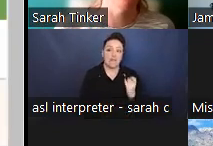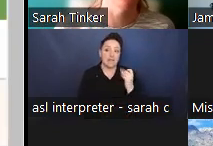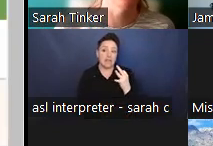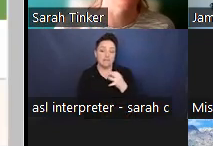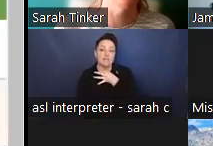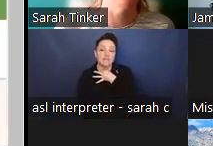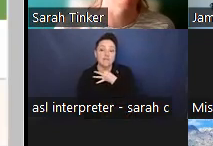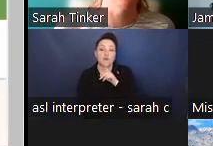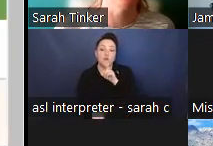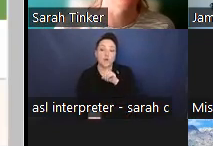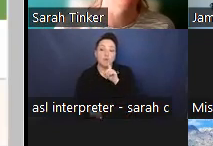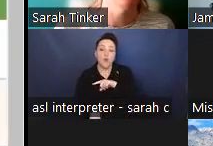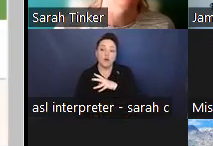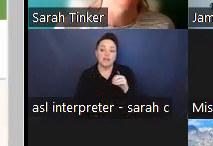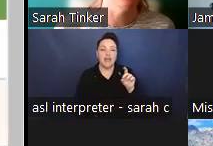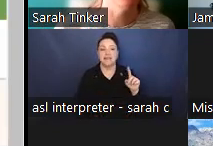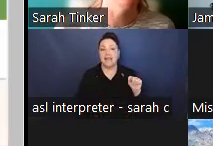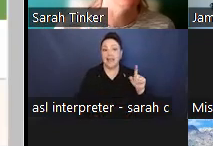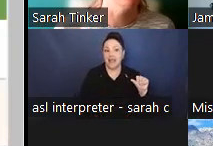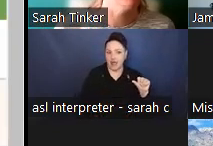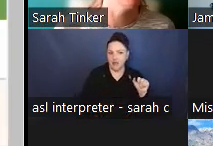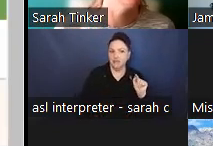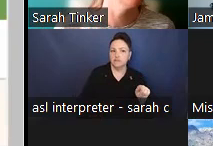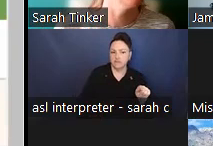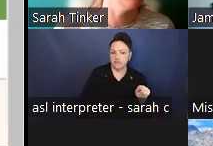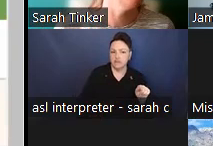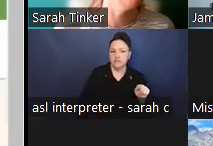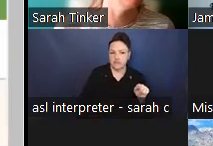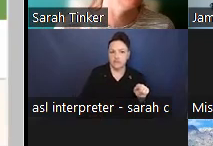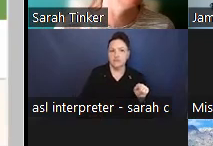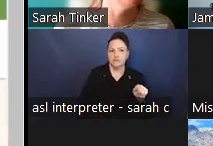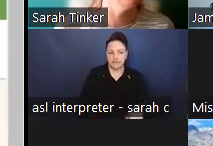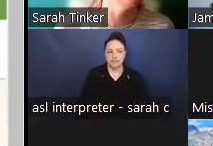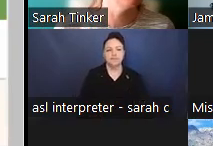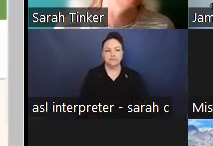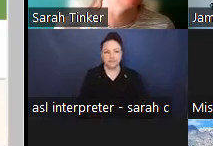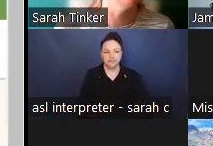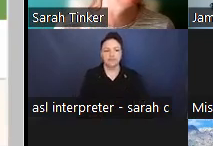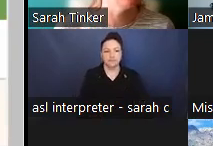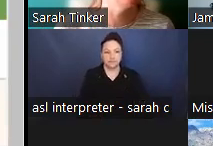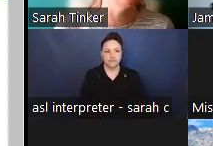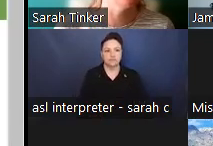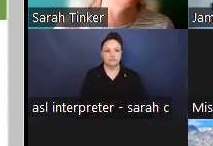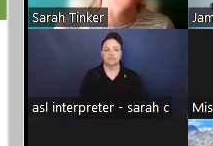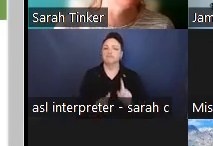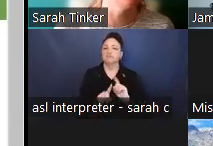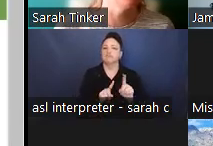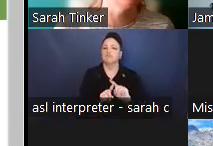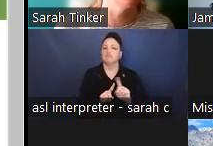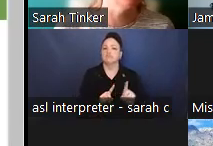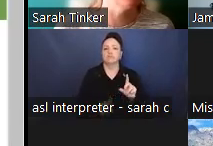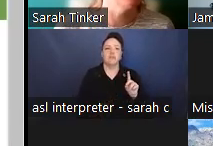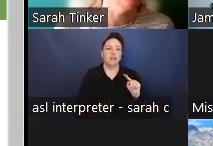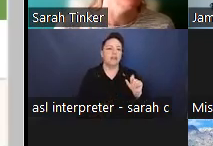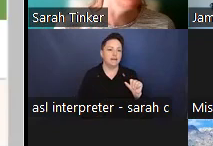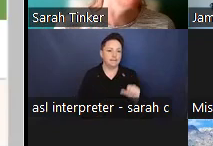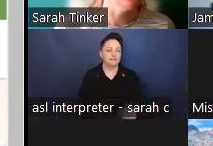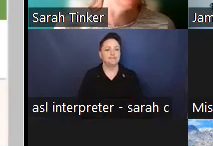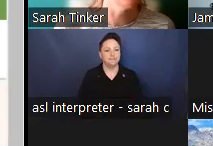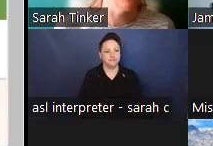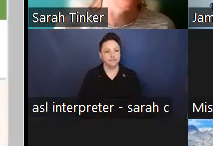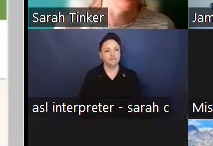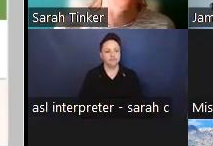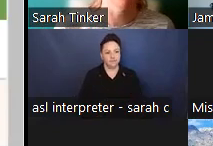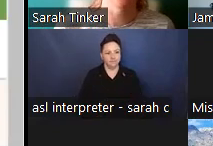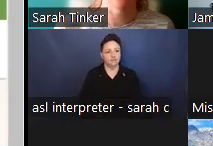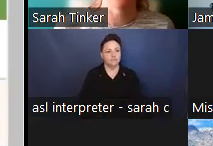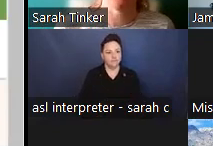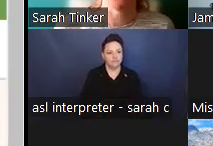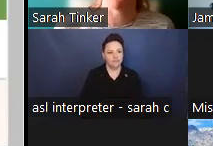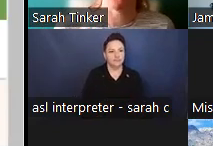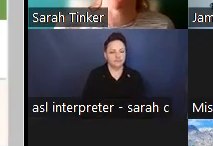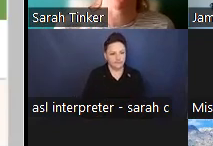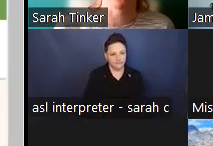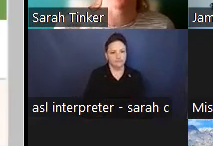If you look under agency information. I’m not sure if that's what you were getting